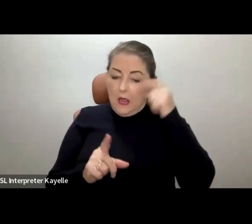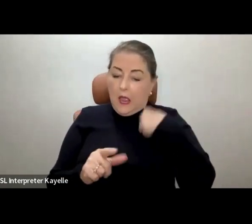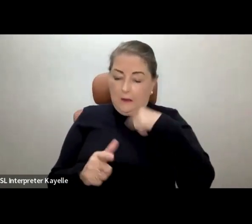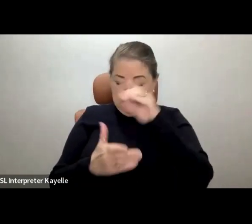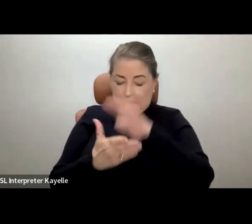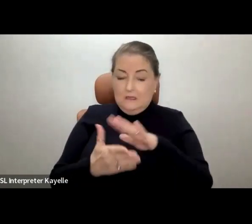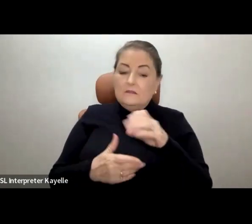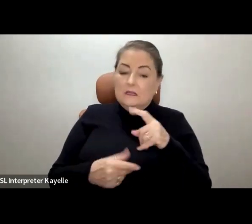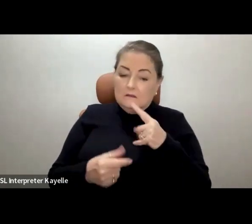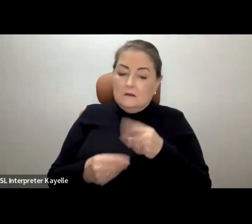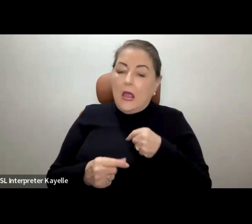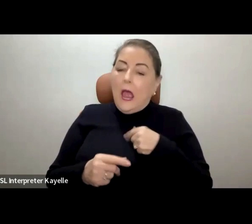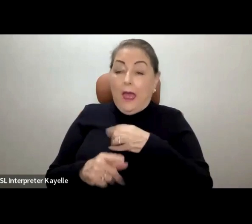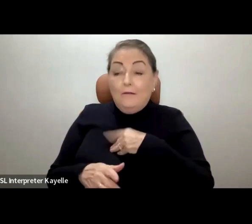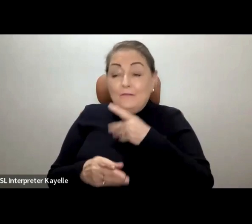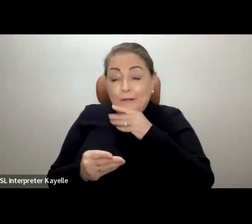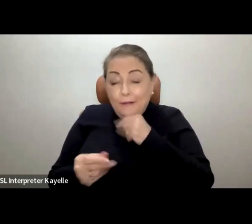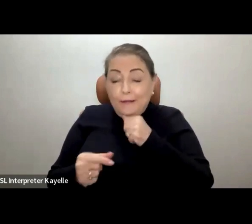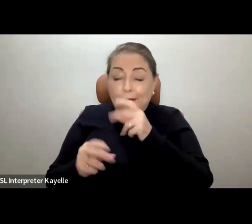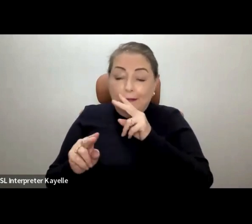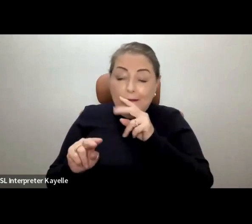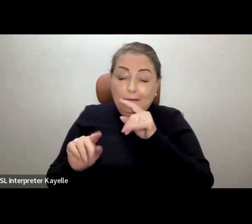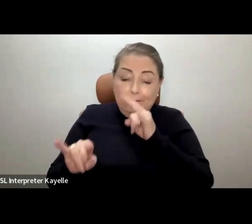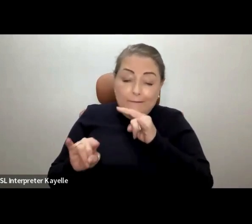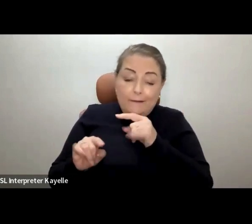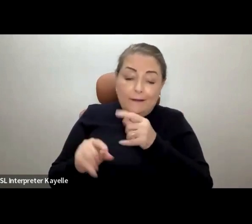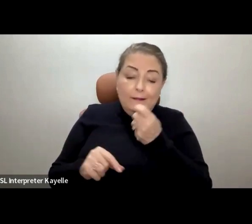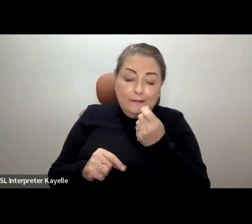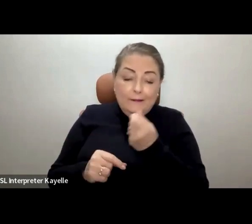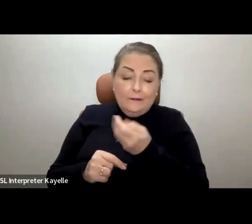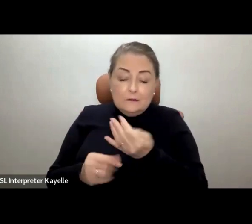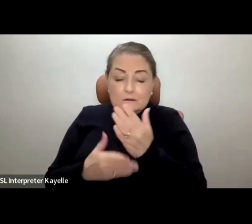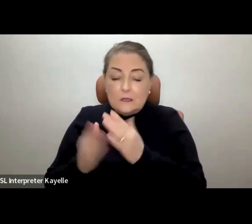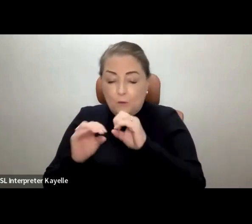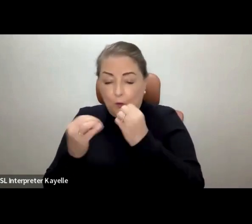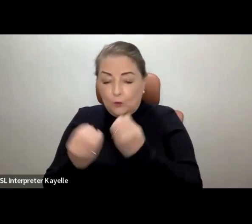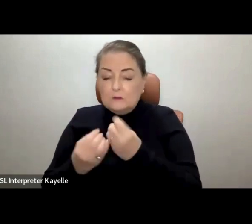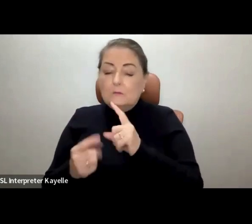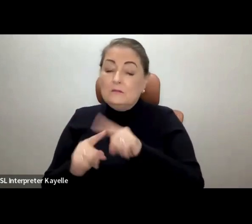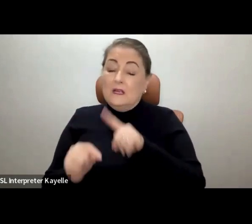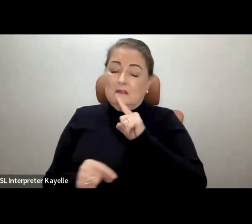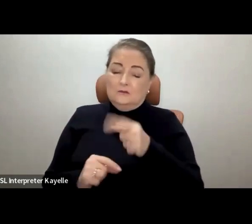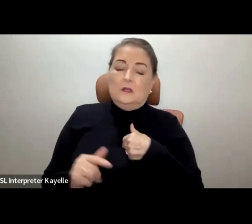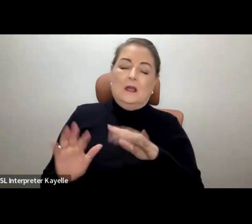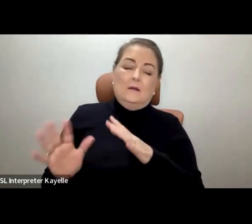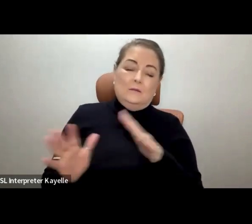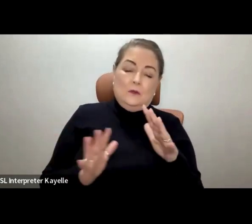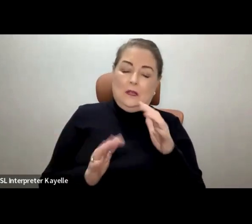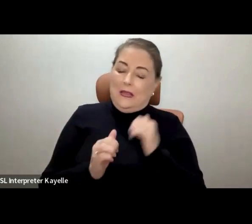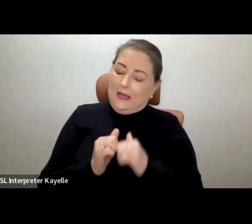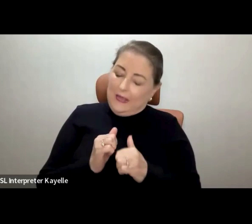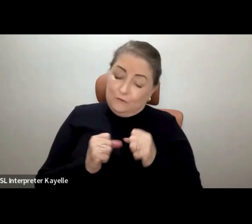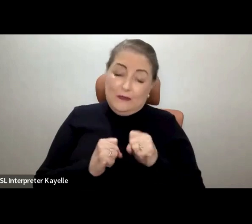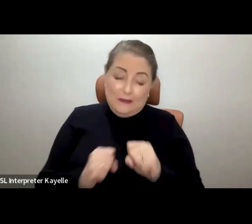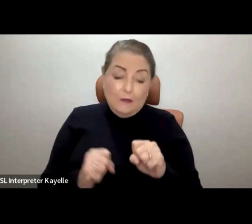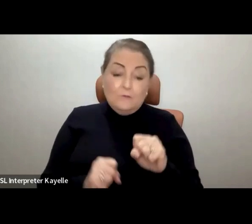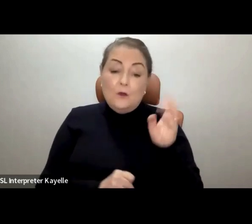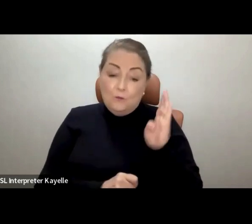of a few organizations here, I think it's actually, I applaud every effort that Broadway is doing. And there's, there's